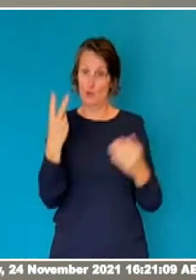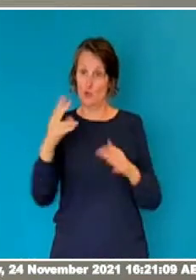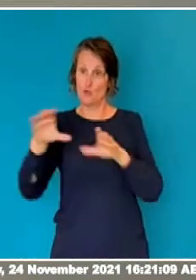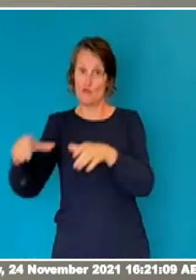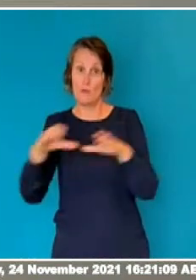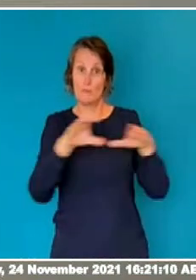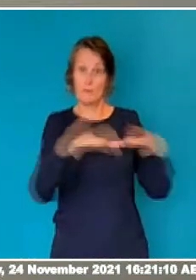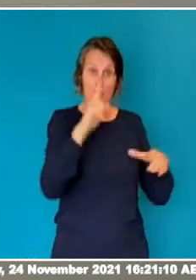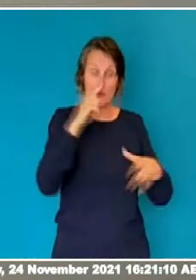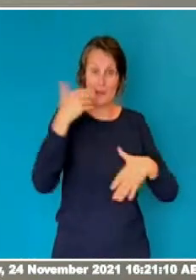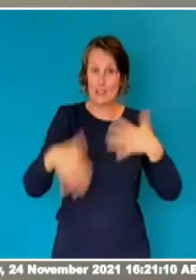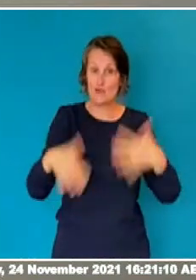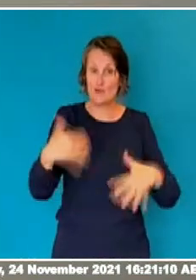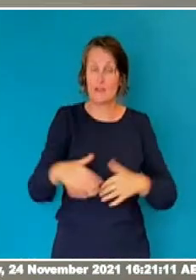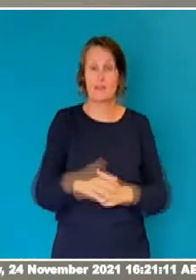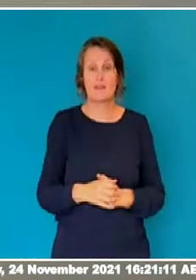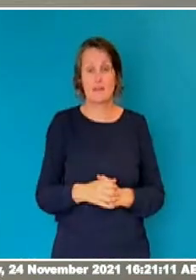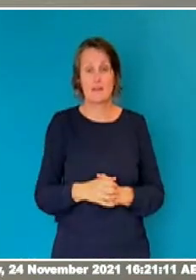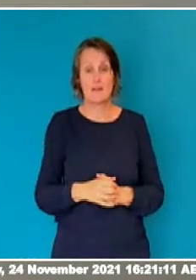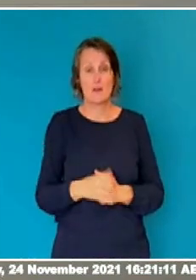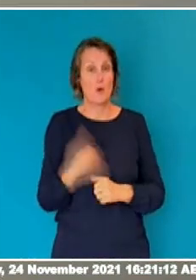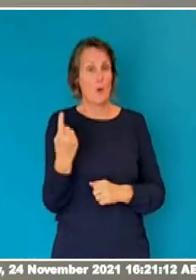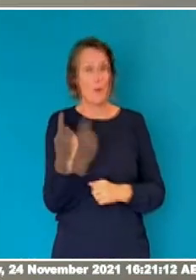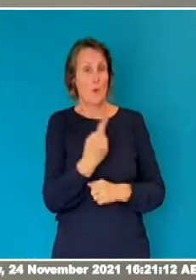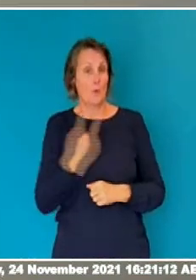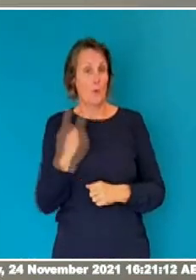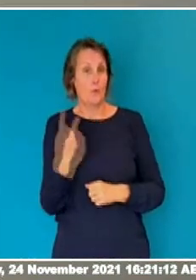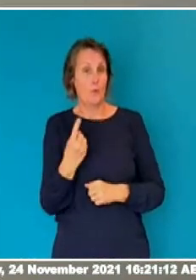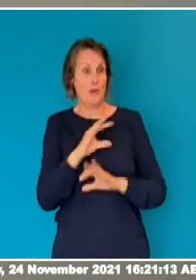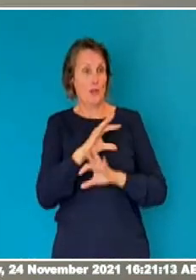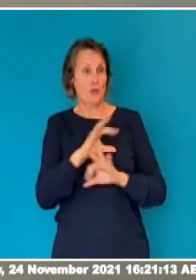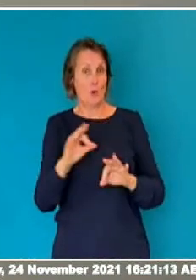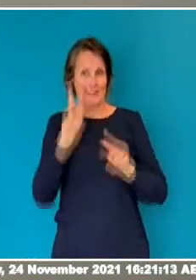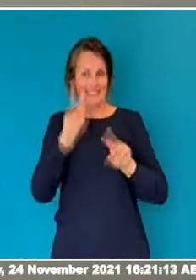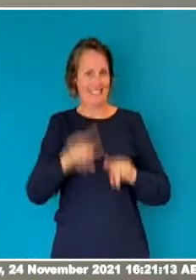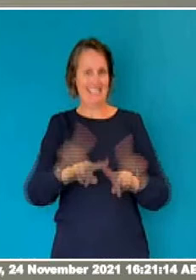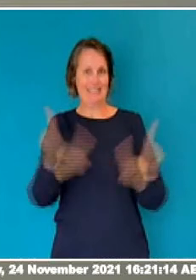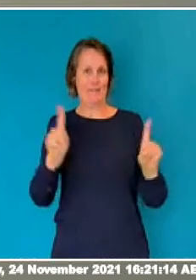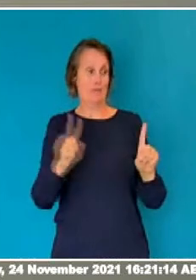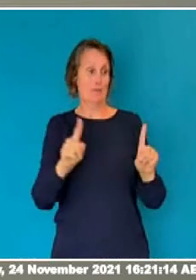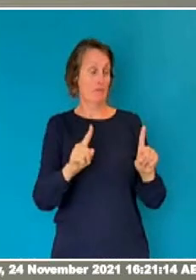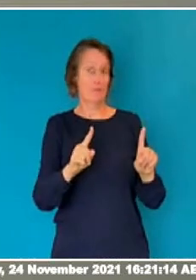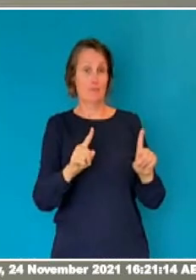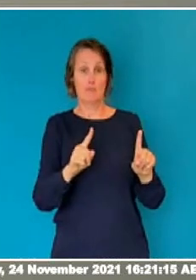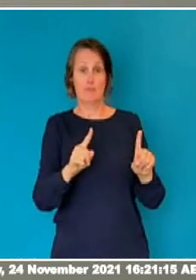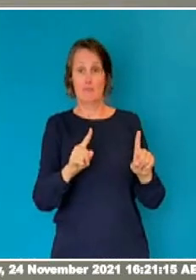So we do not differentiate for the workplace adjustments or the reporting or